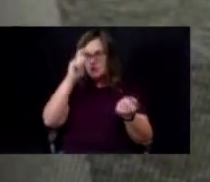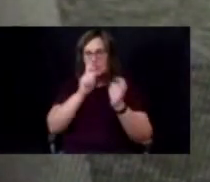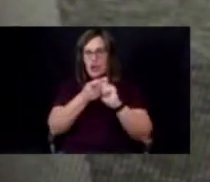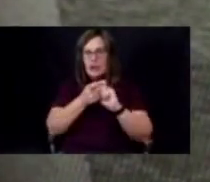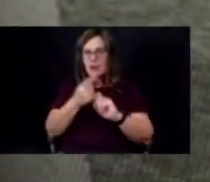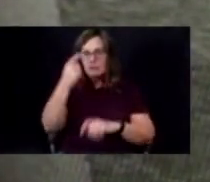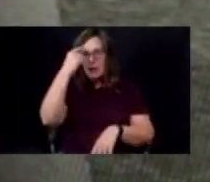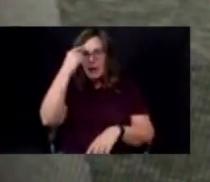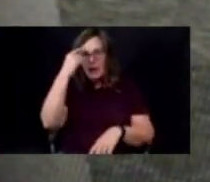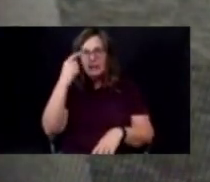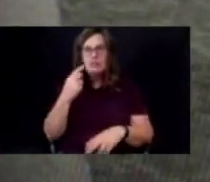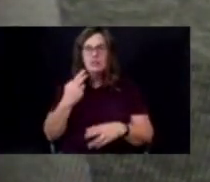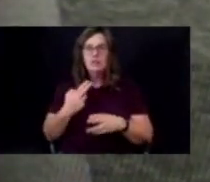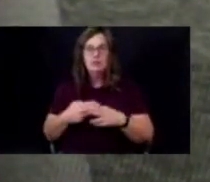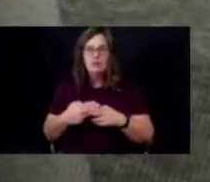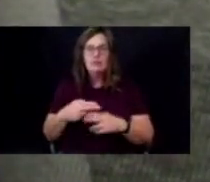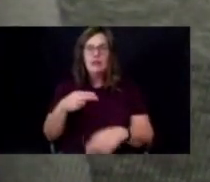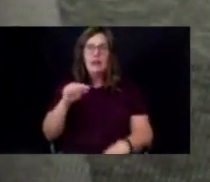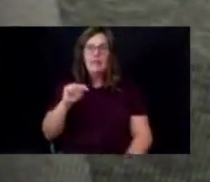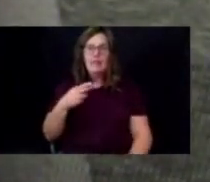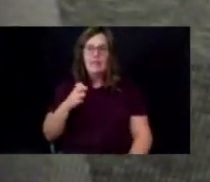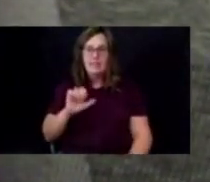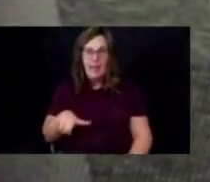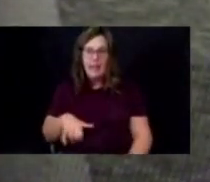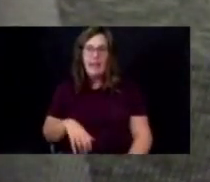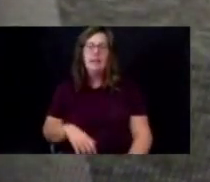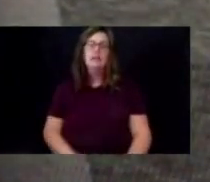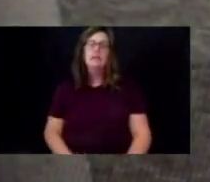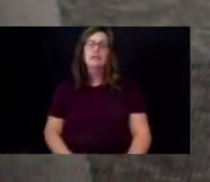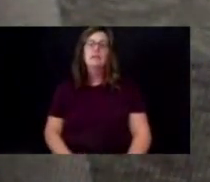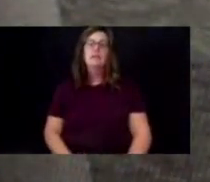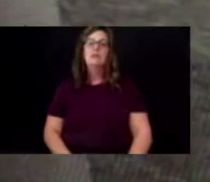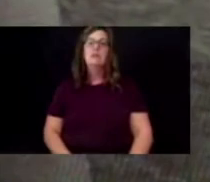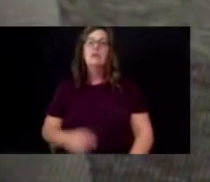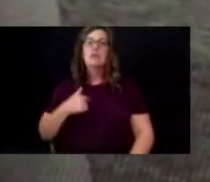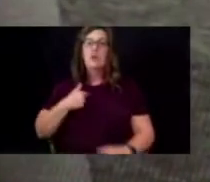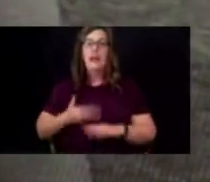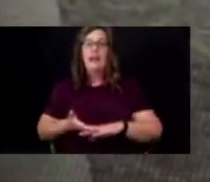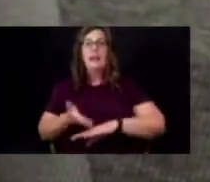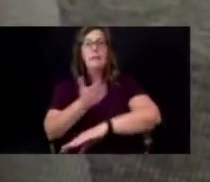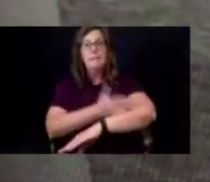anybody and that's become my default um so i can get better at it and i really do practice